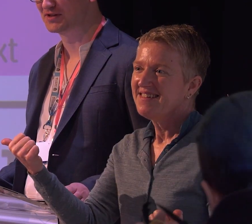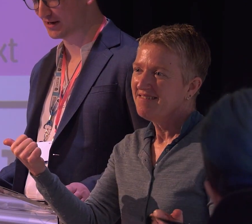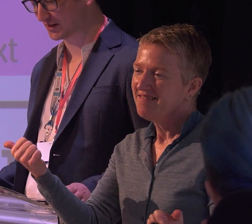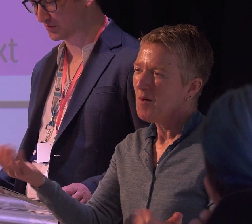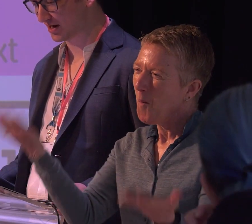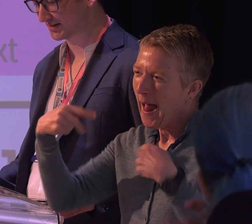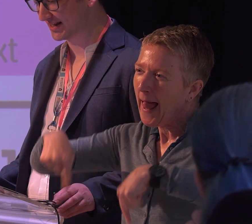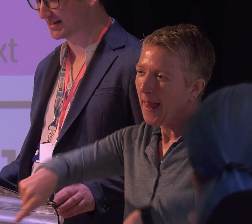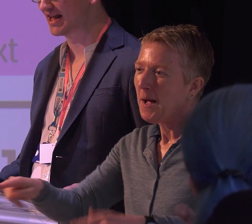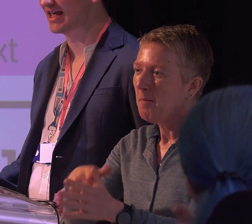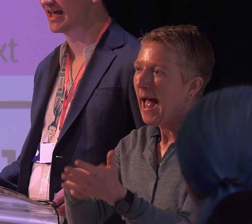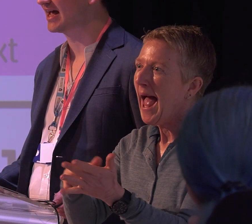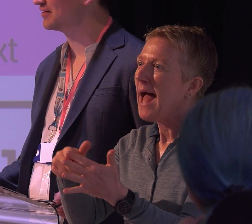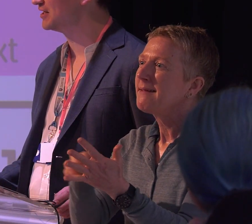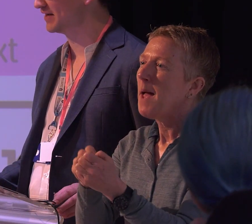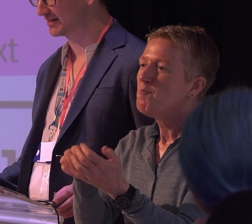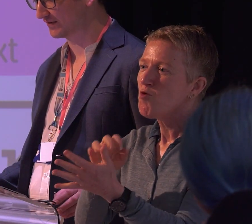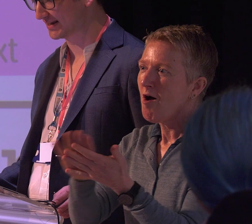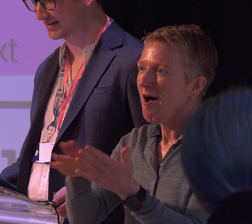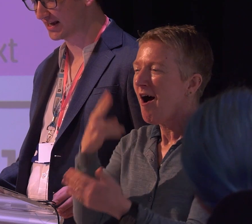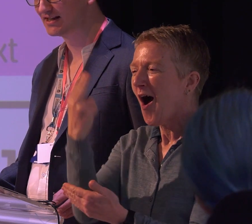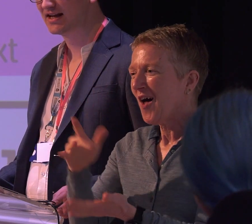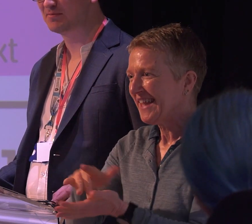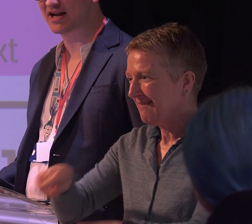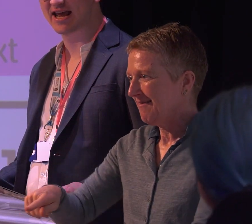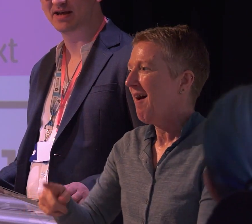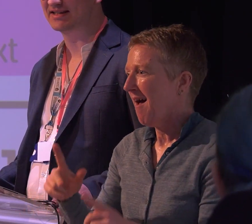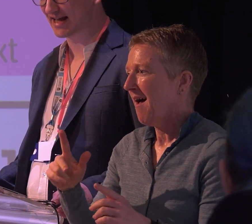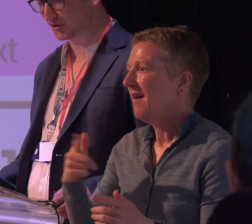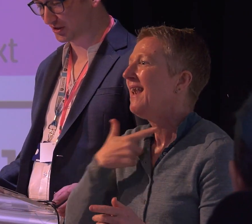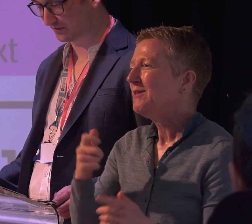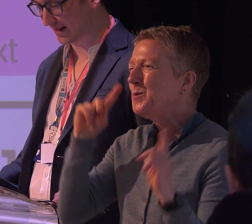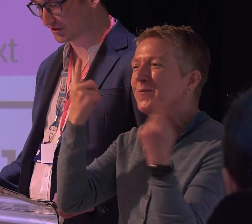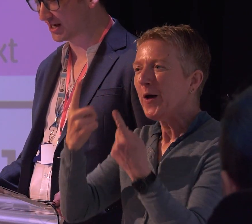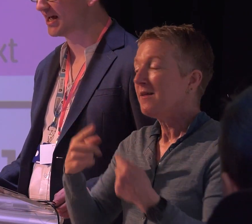to Attenborough Arts Centre here at the University of Leicester. My name is Andrew Fletcher